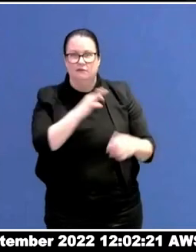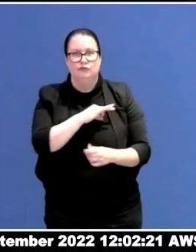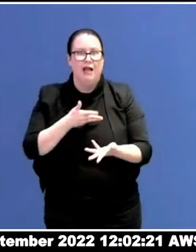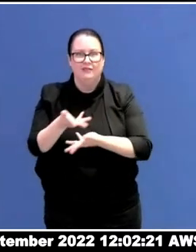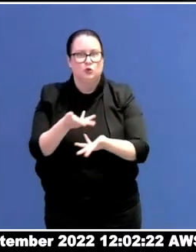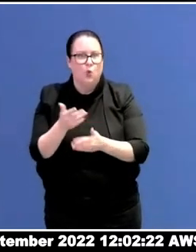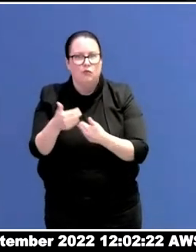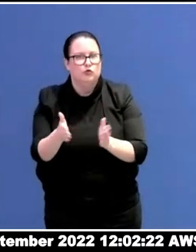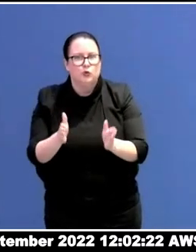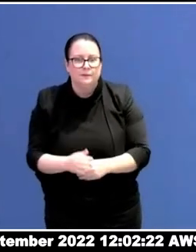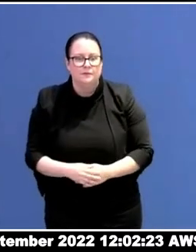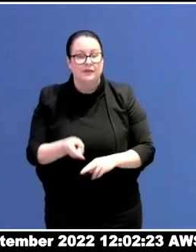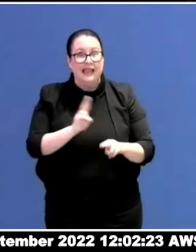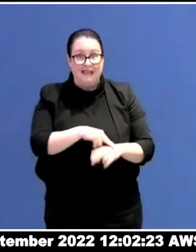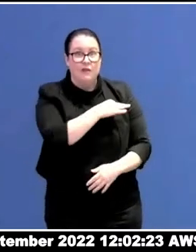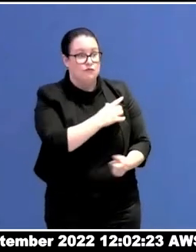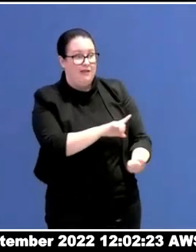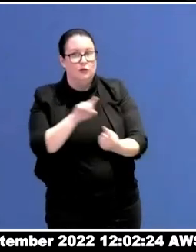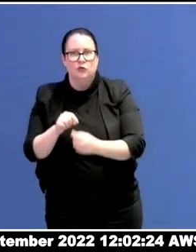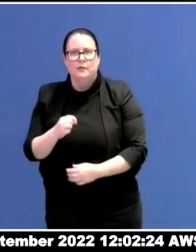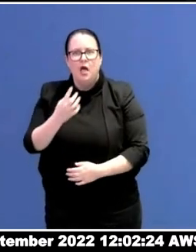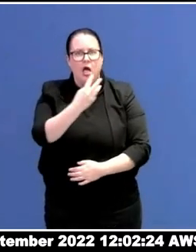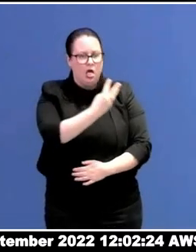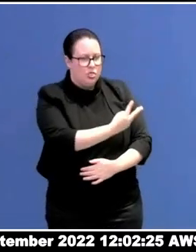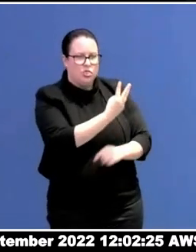three or four staff that take that child from one place to the next.